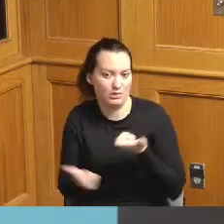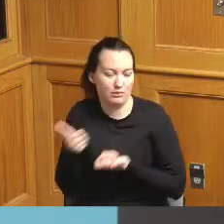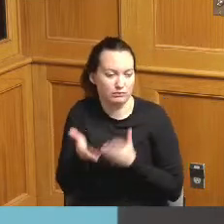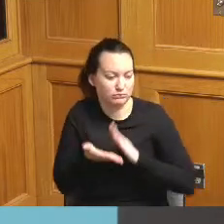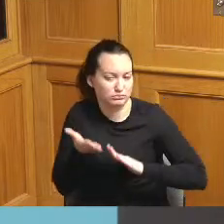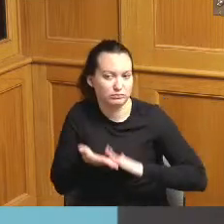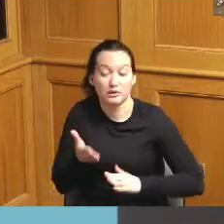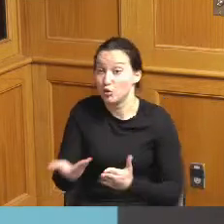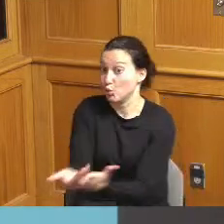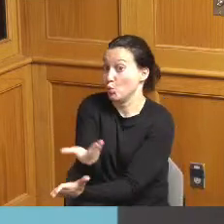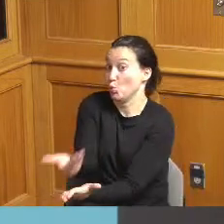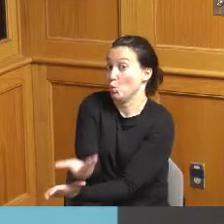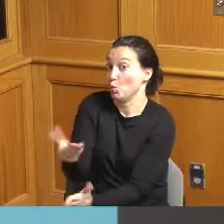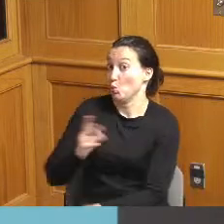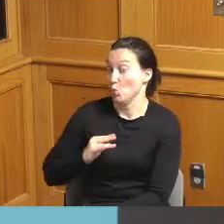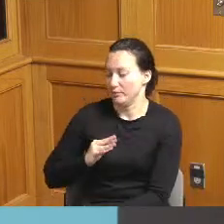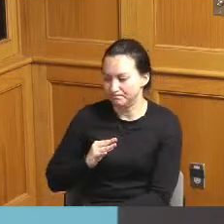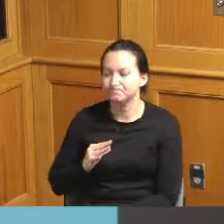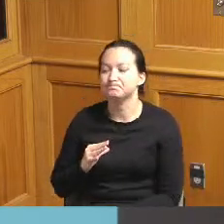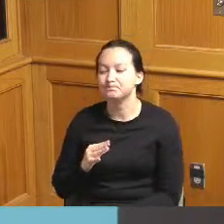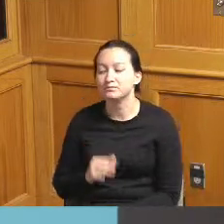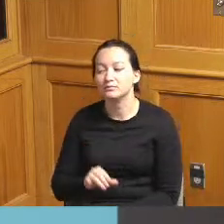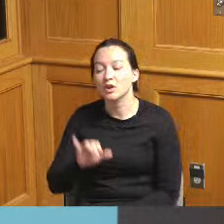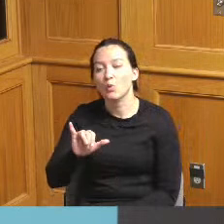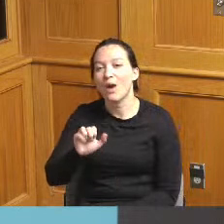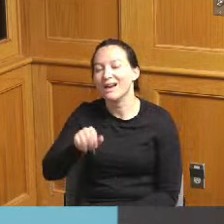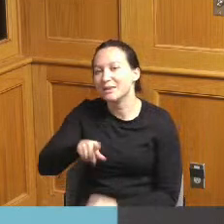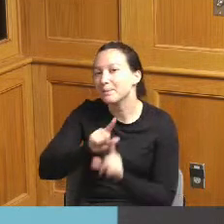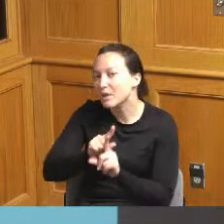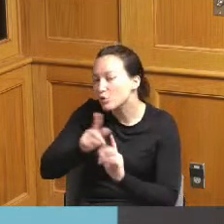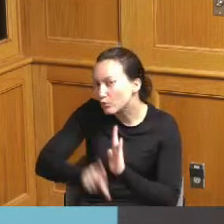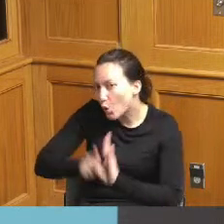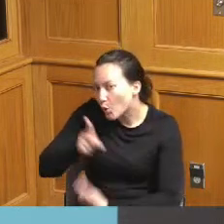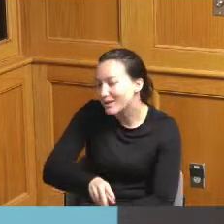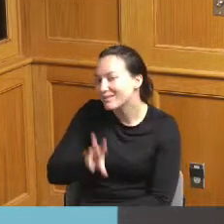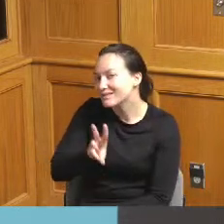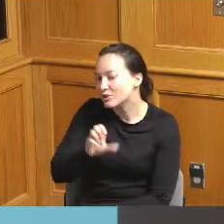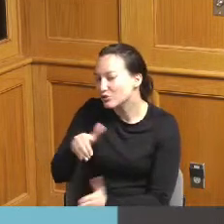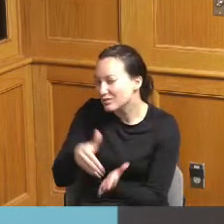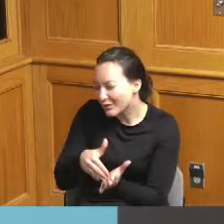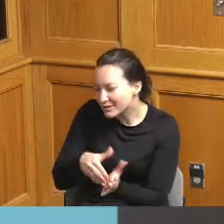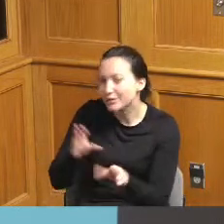would be brand new the Yap mentoring program six hundred thousand for that provides mentors